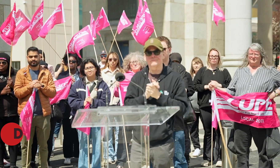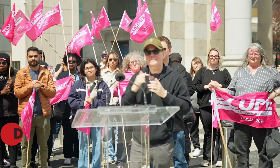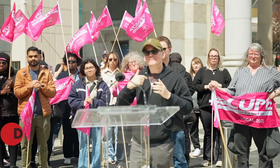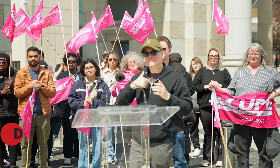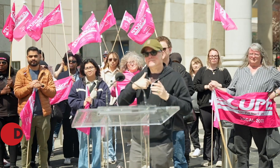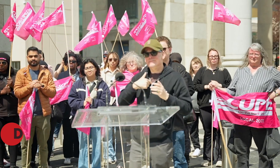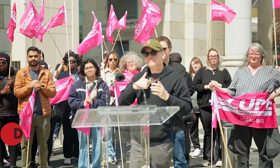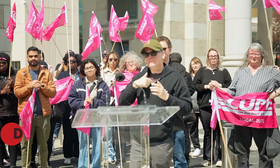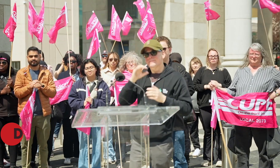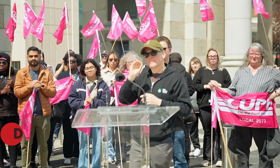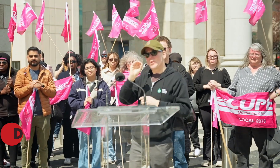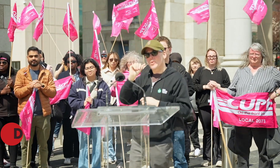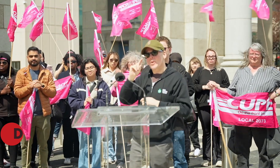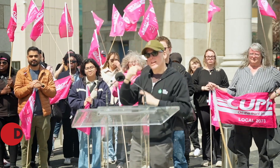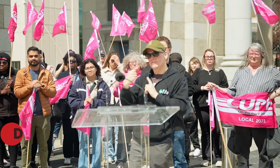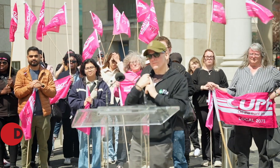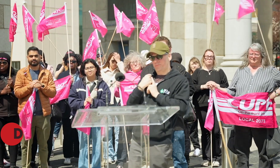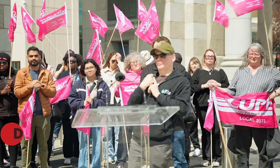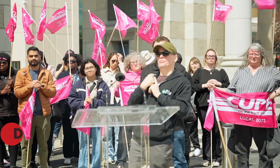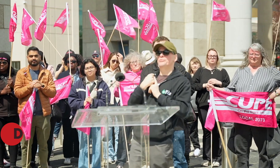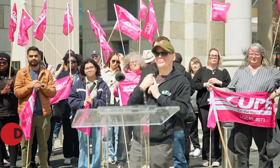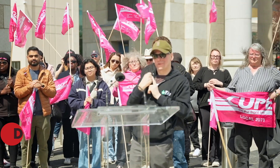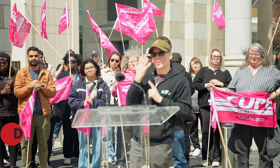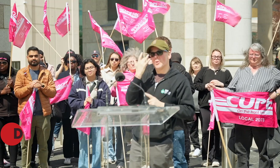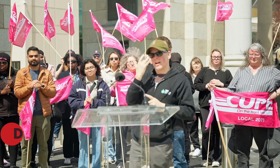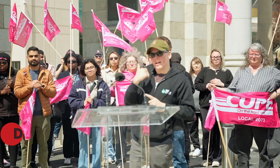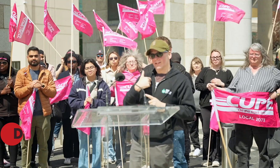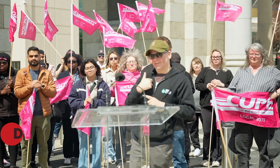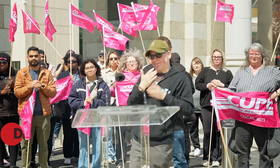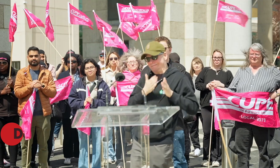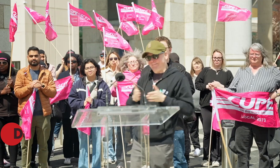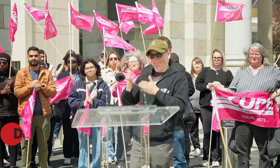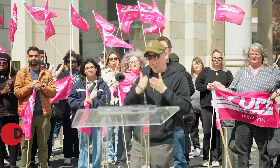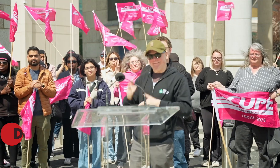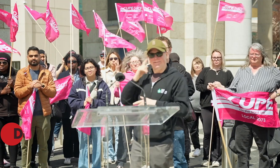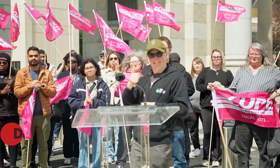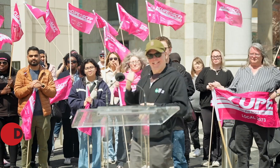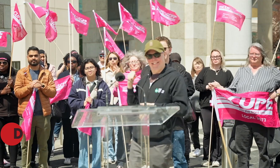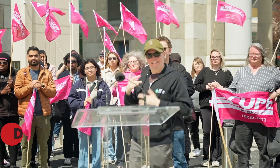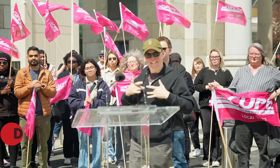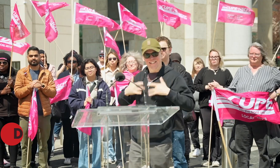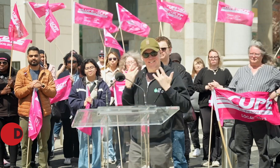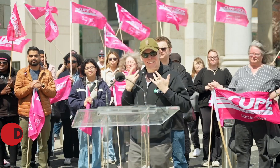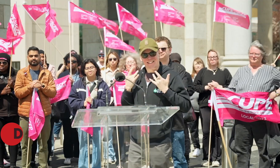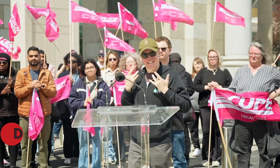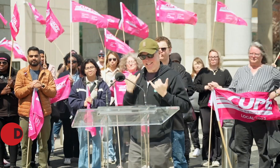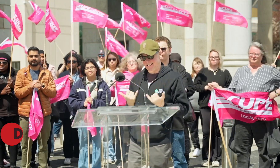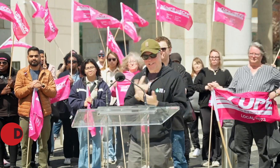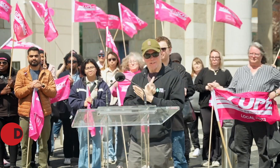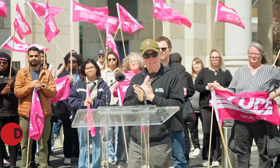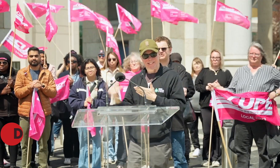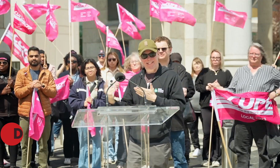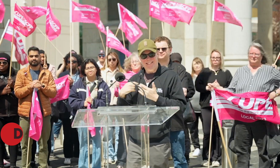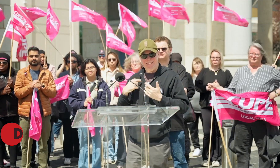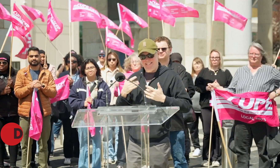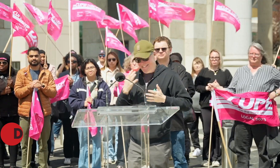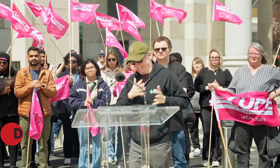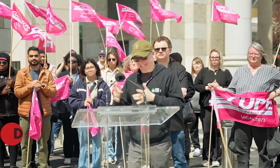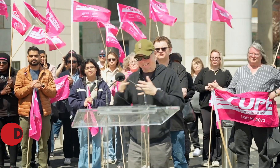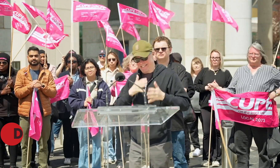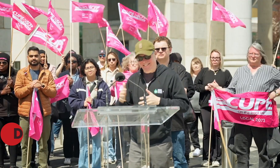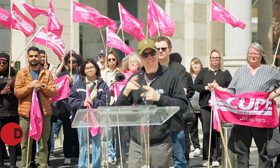we were planning this week for this event but were distracted